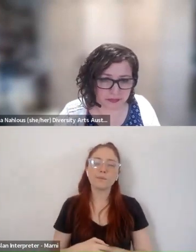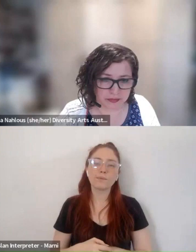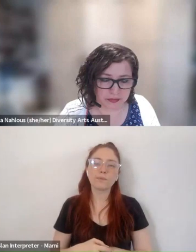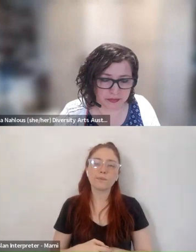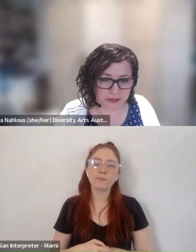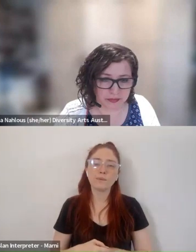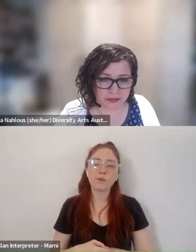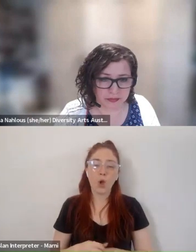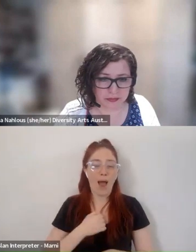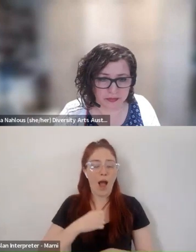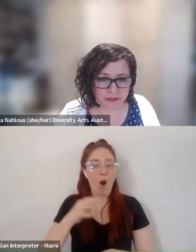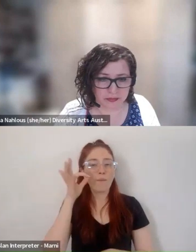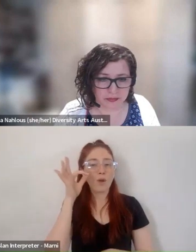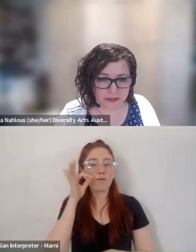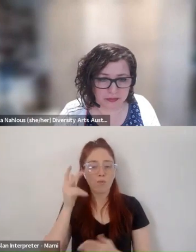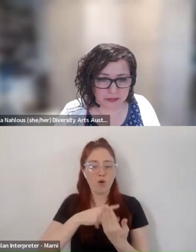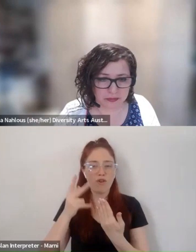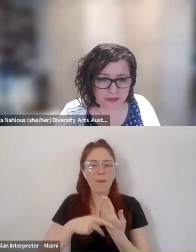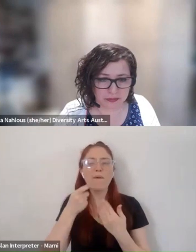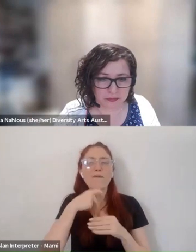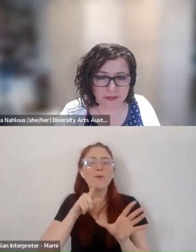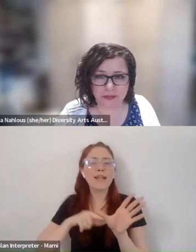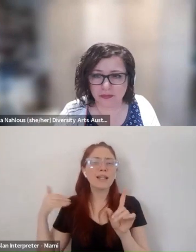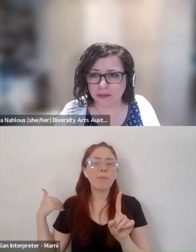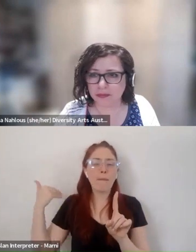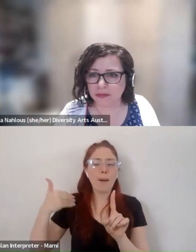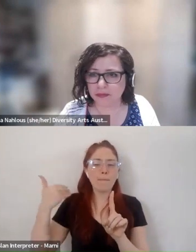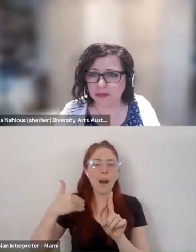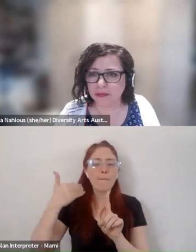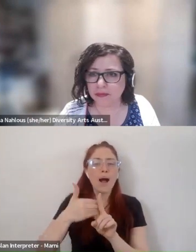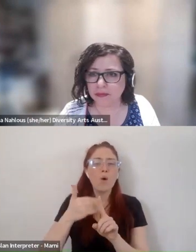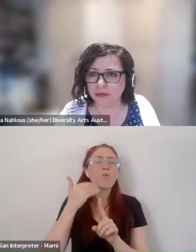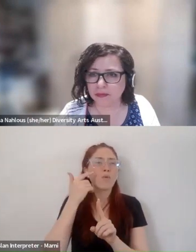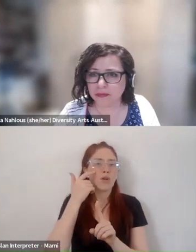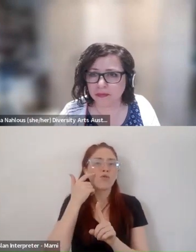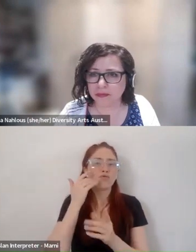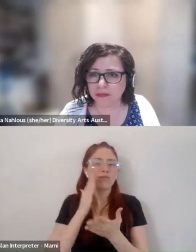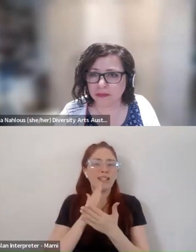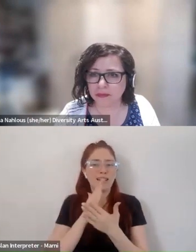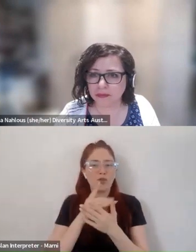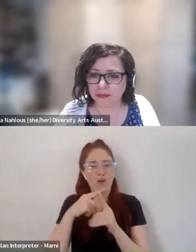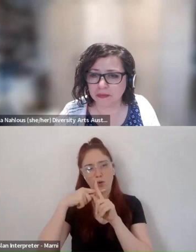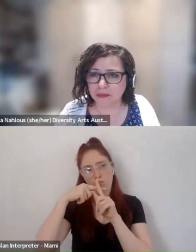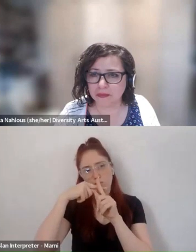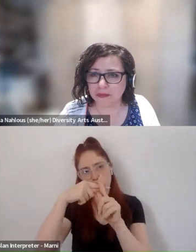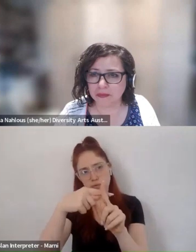program has taken on a real focus on the recruitment of more